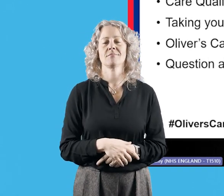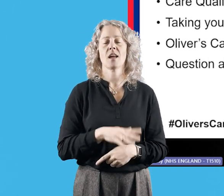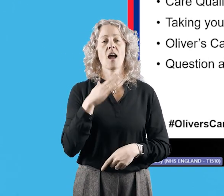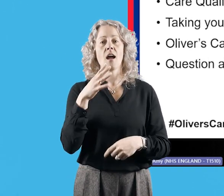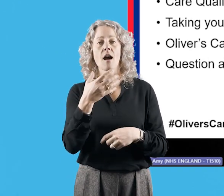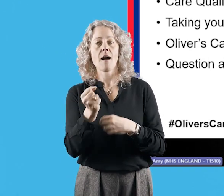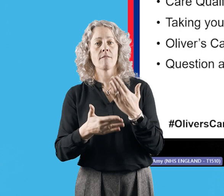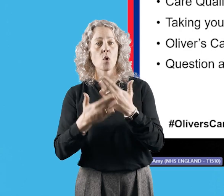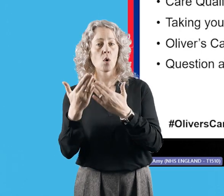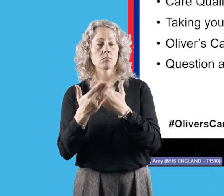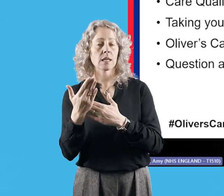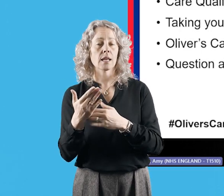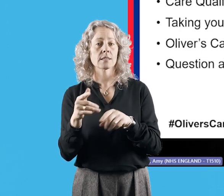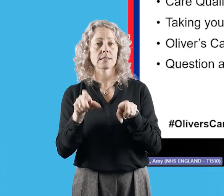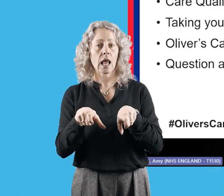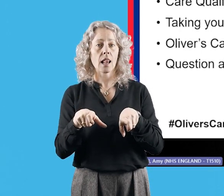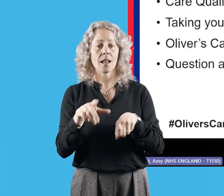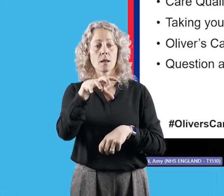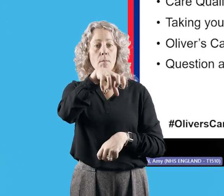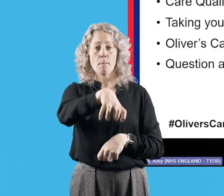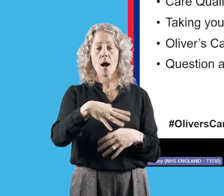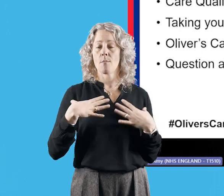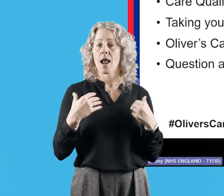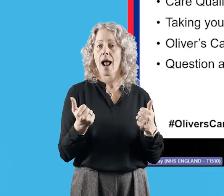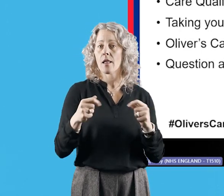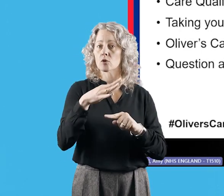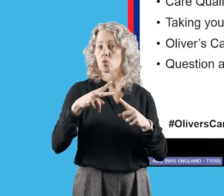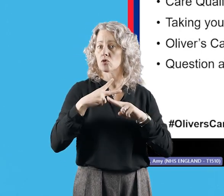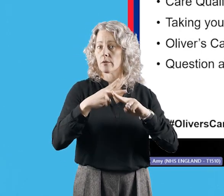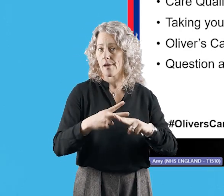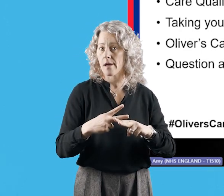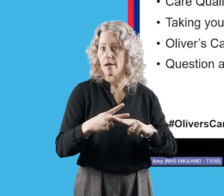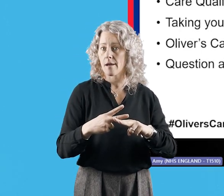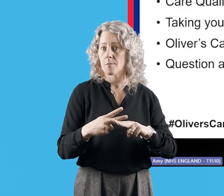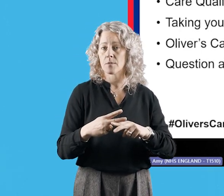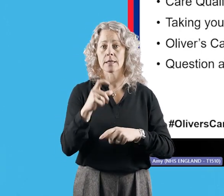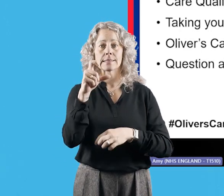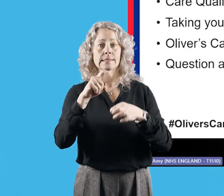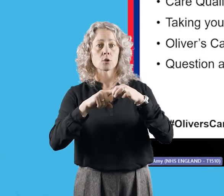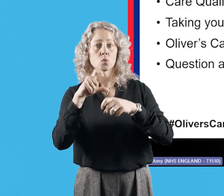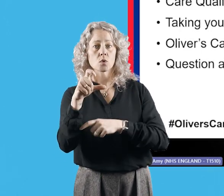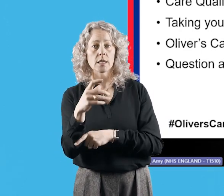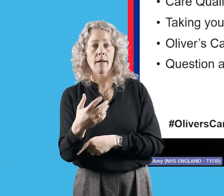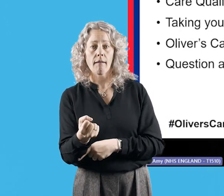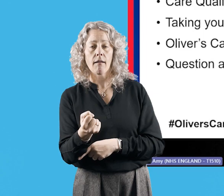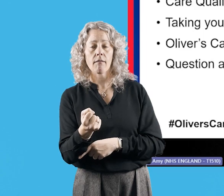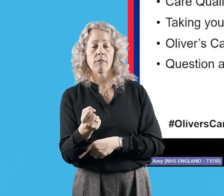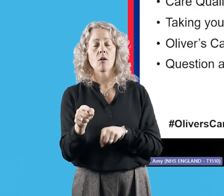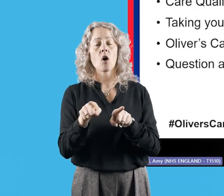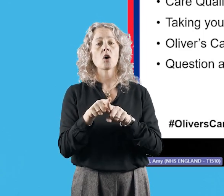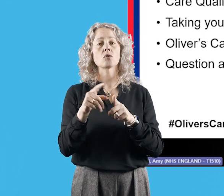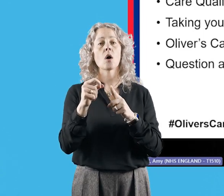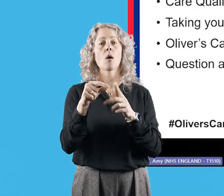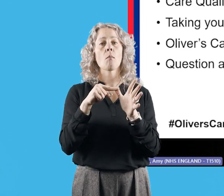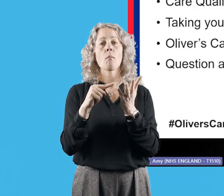have updates from the Department of Health and Social Care, the Care Quality Commission and Paula McGowan.